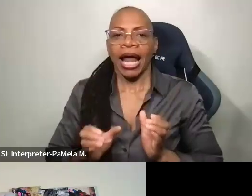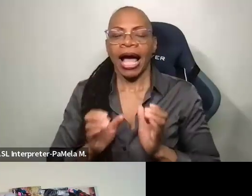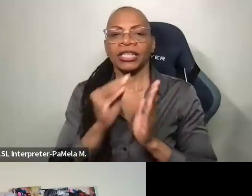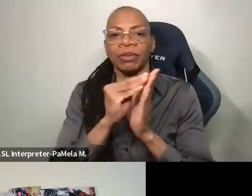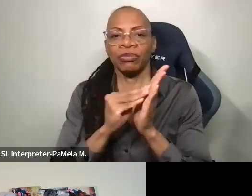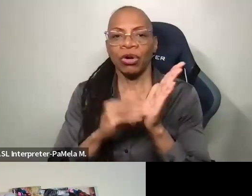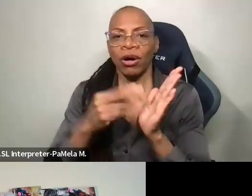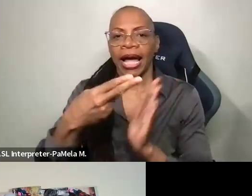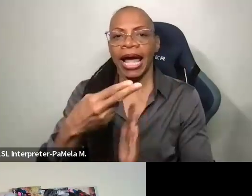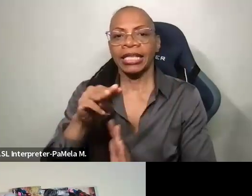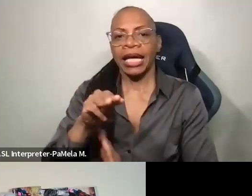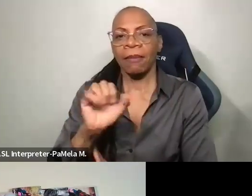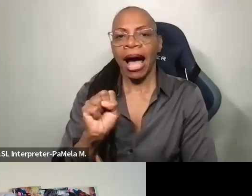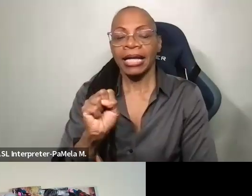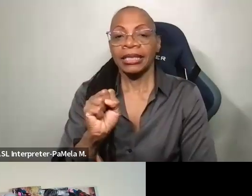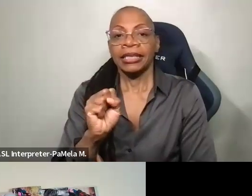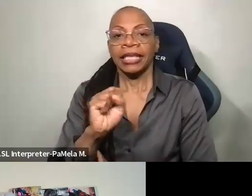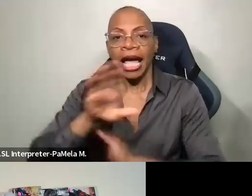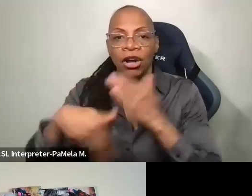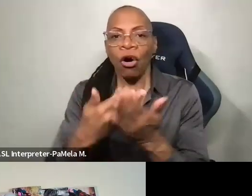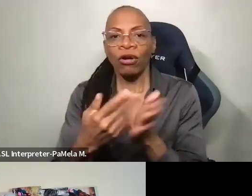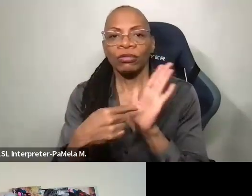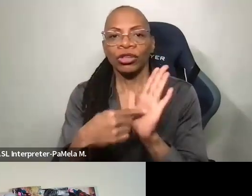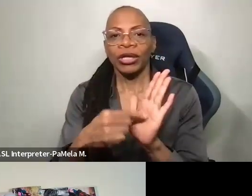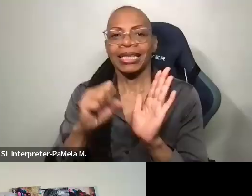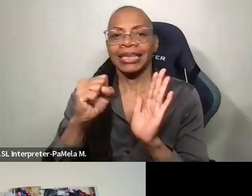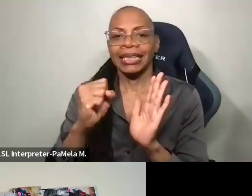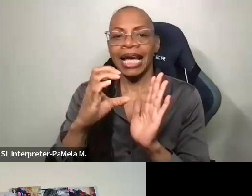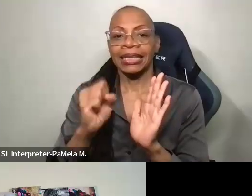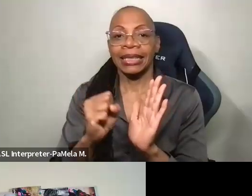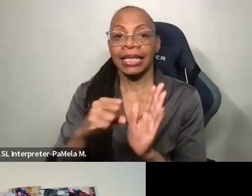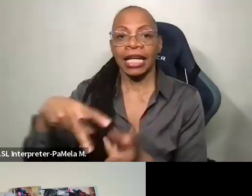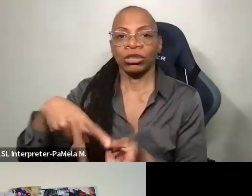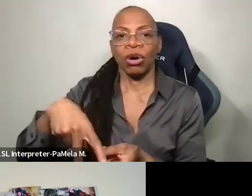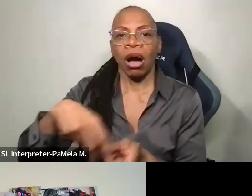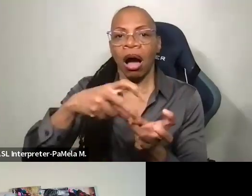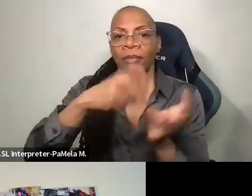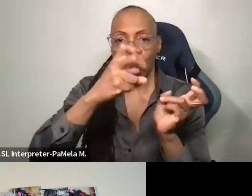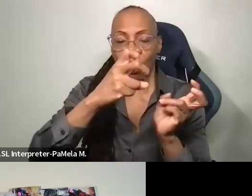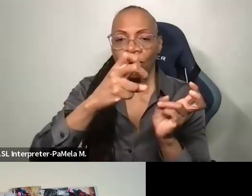All of that will be reflected in the CSV that you upload. And the manual edit that you will need